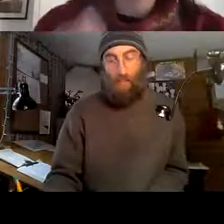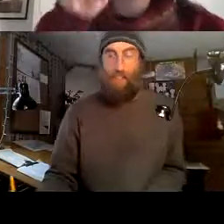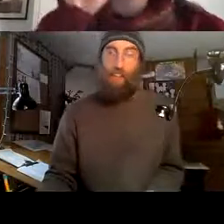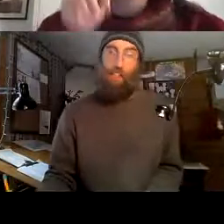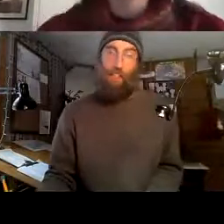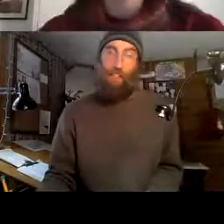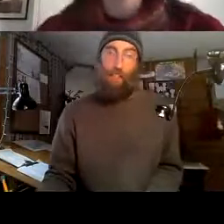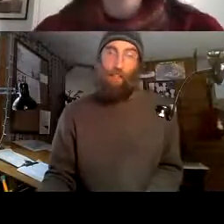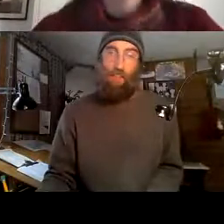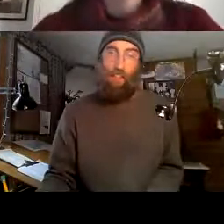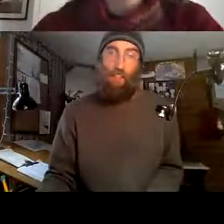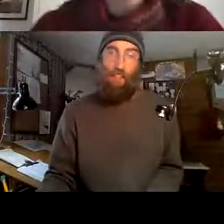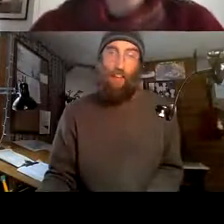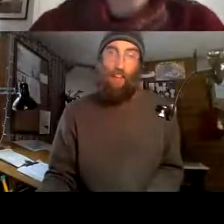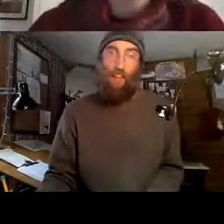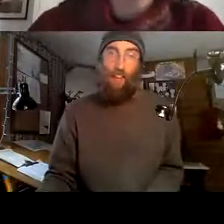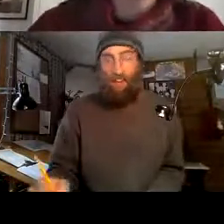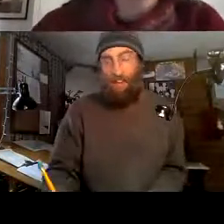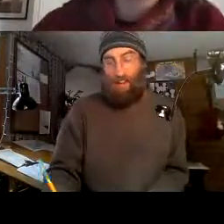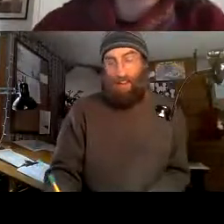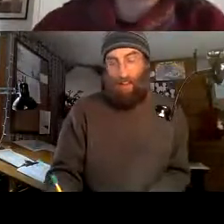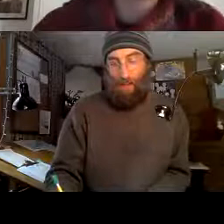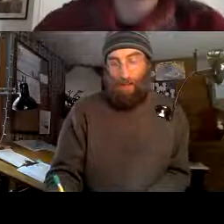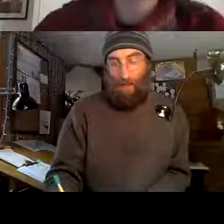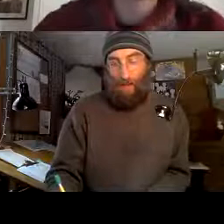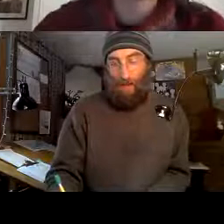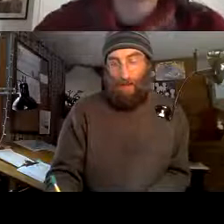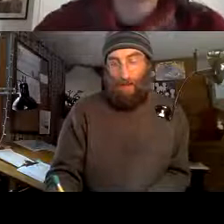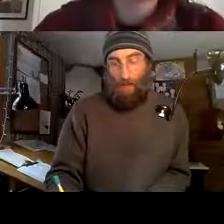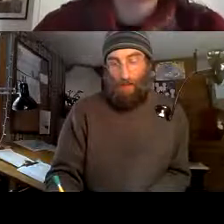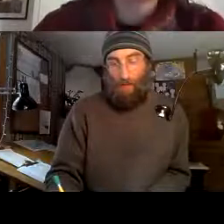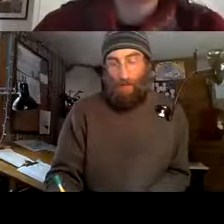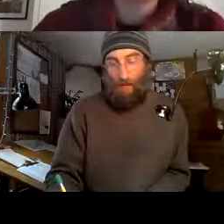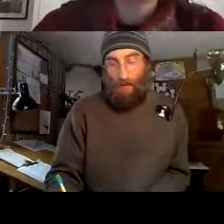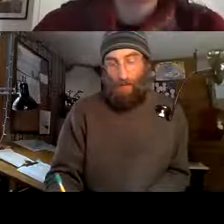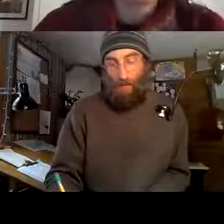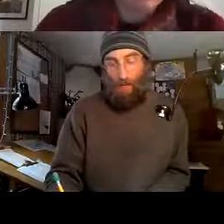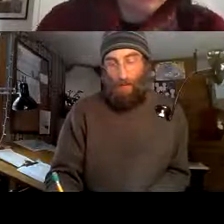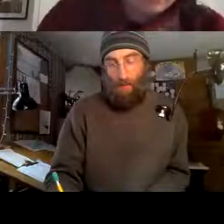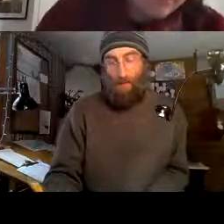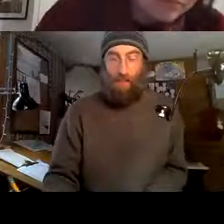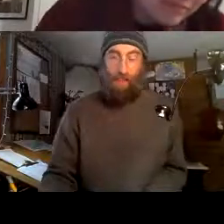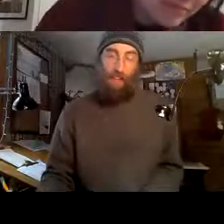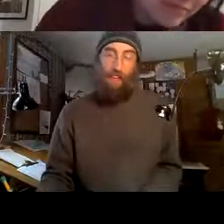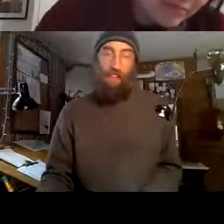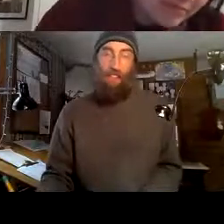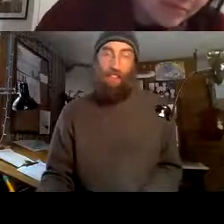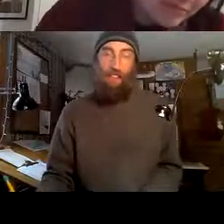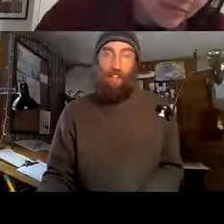doesn't it kind of look like they're looking to the side there? And then if I do one dot and a line over here, it kind of looks like they're